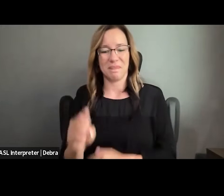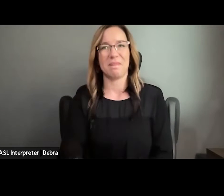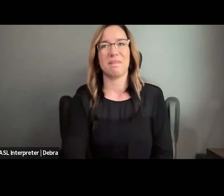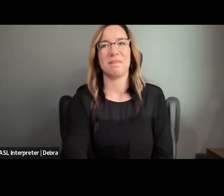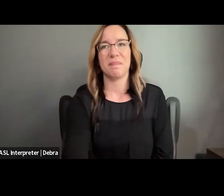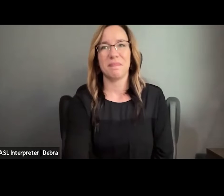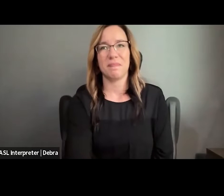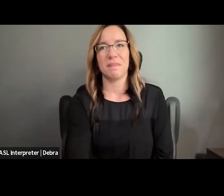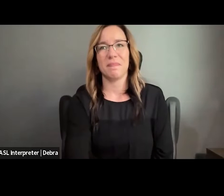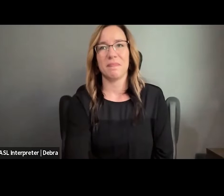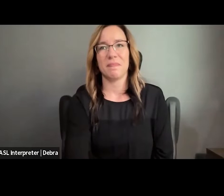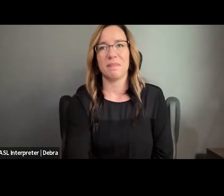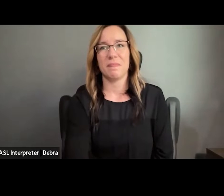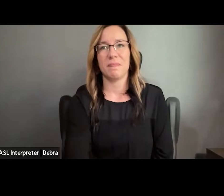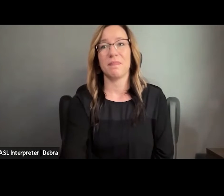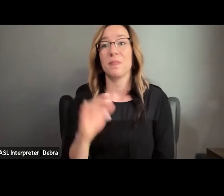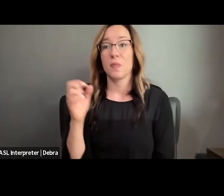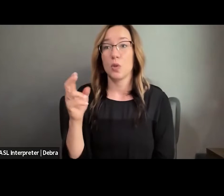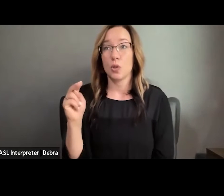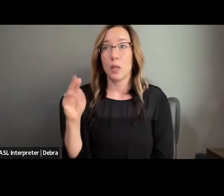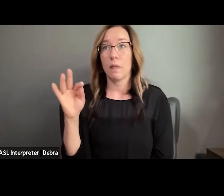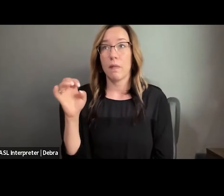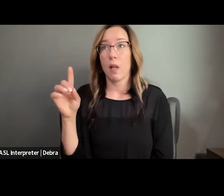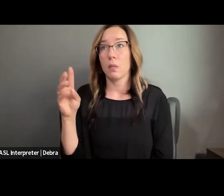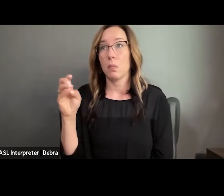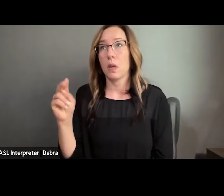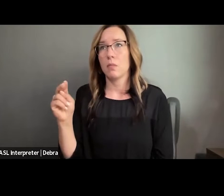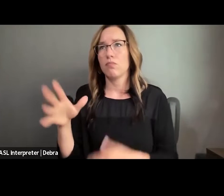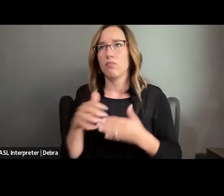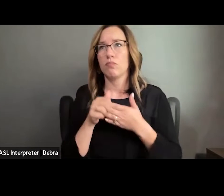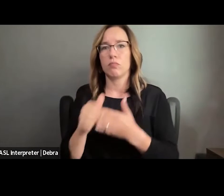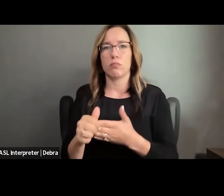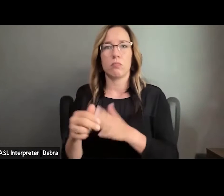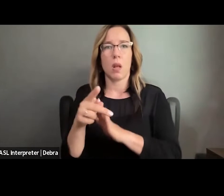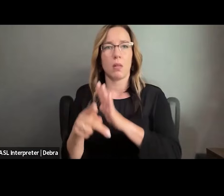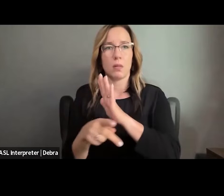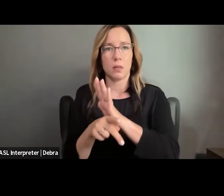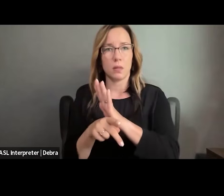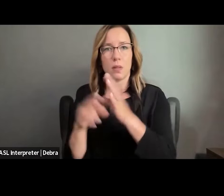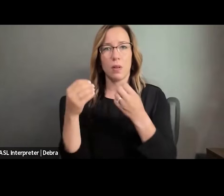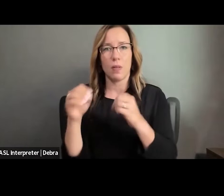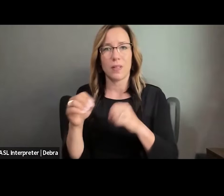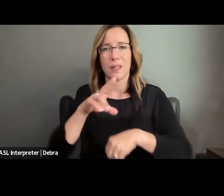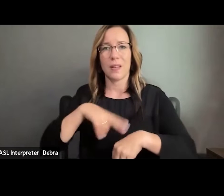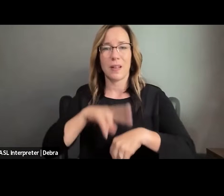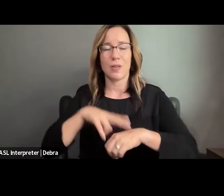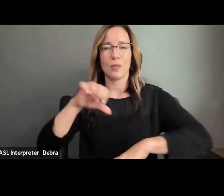I'm now pleased to present our speaker, Jean Feldman, who heads the policy office at the National Science Foundation.